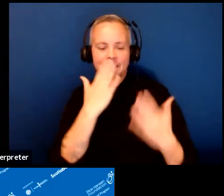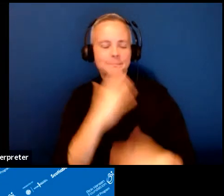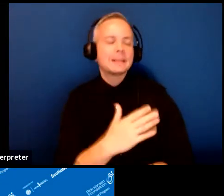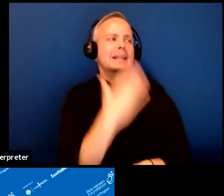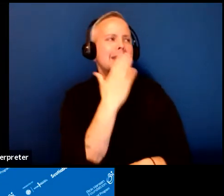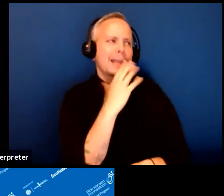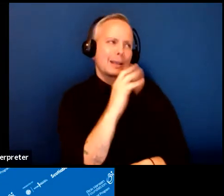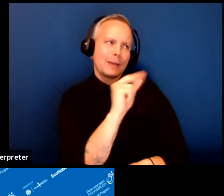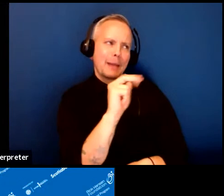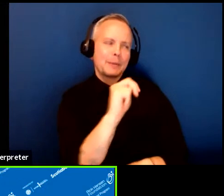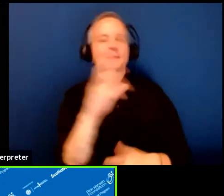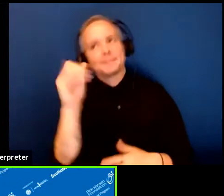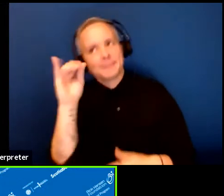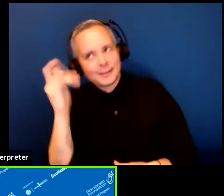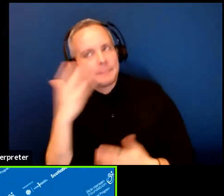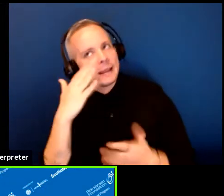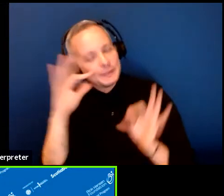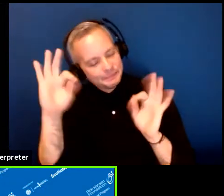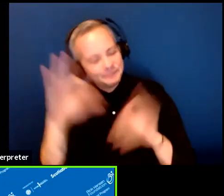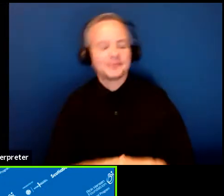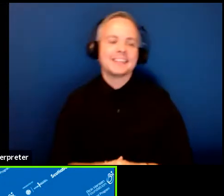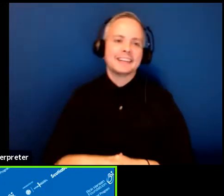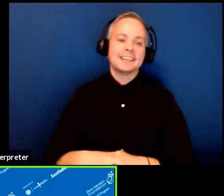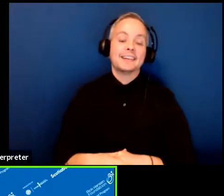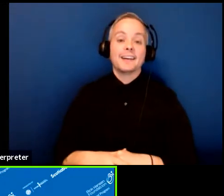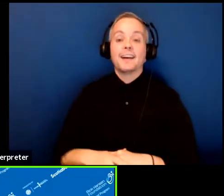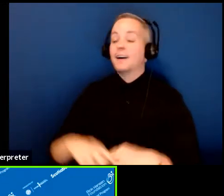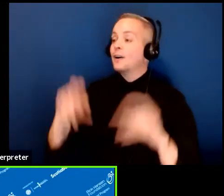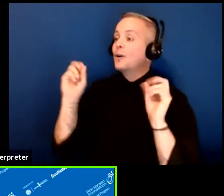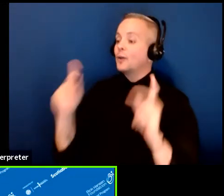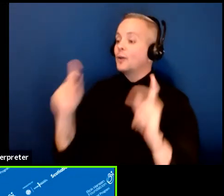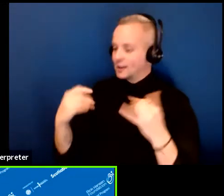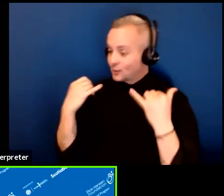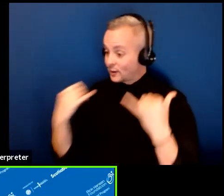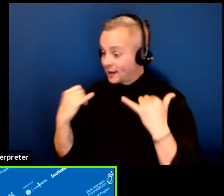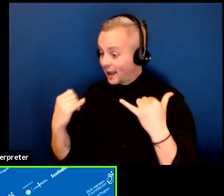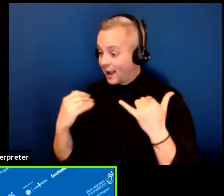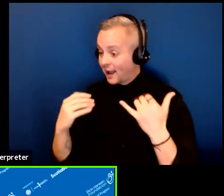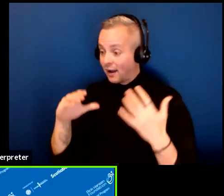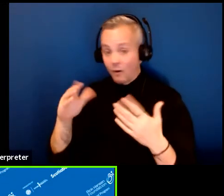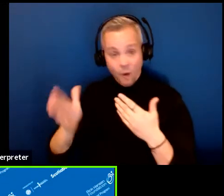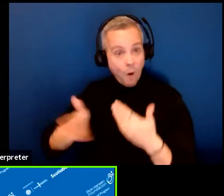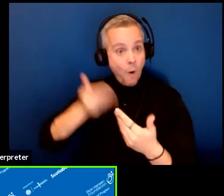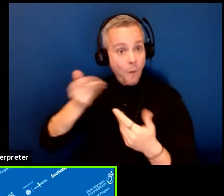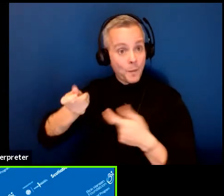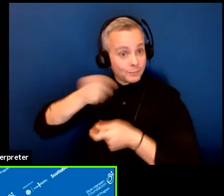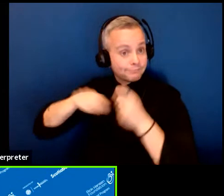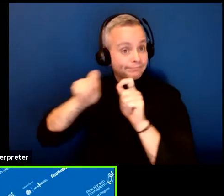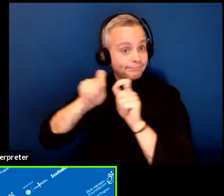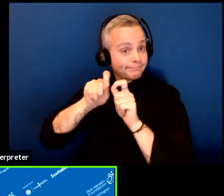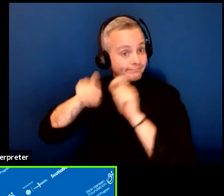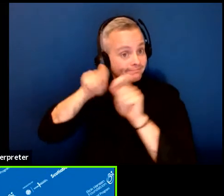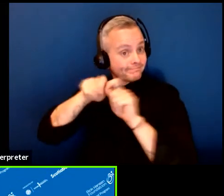SO WE ARE COMING TO THE END OF OUR TIME TOGETHER TODAY.